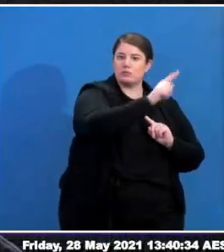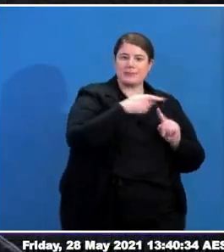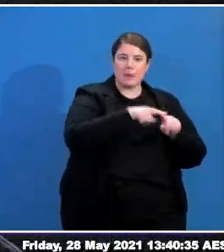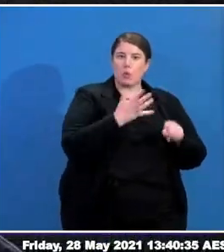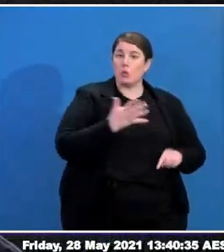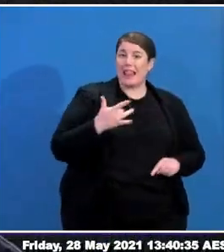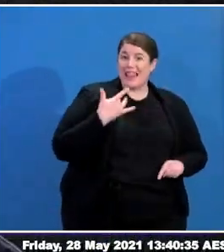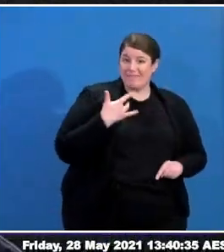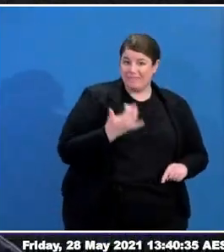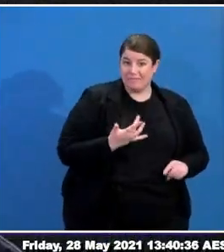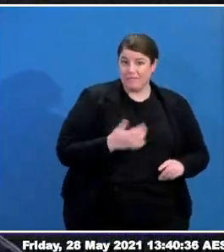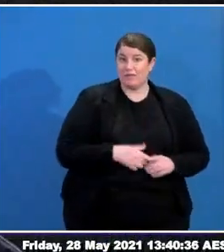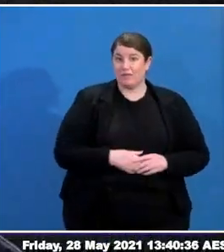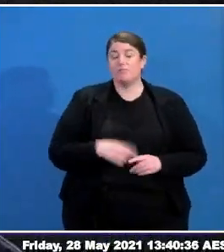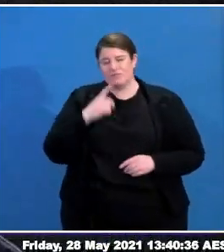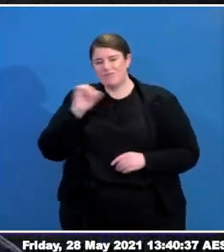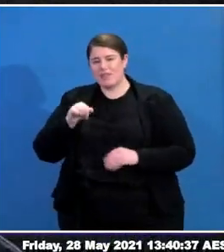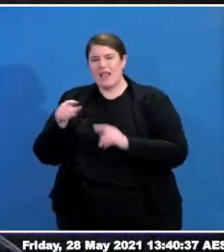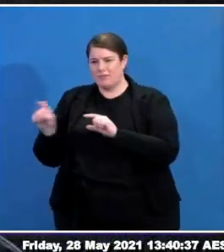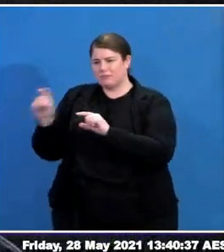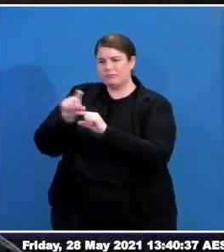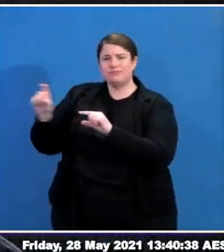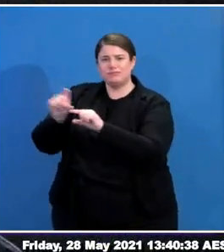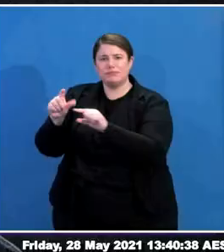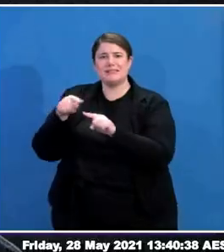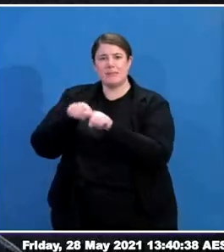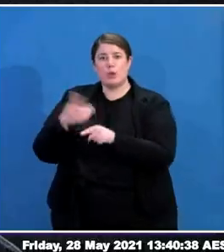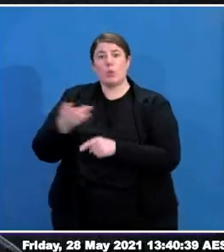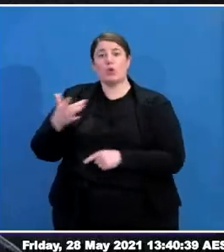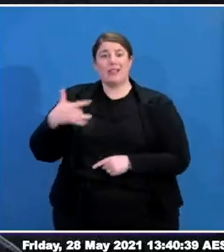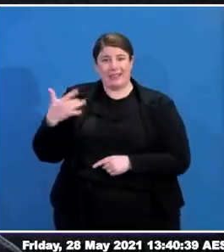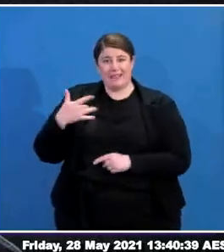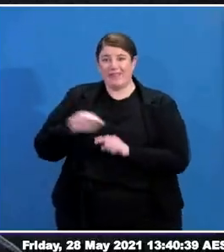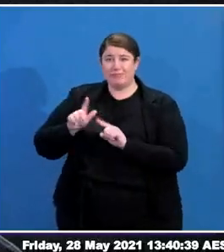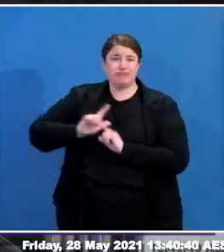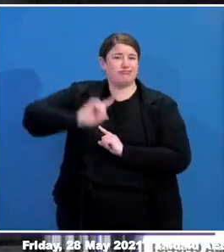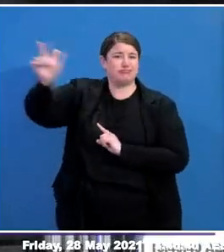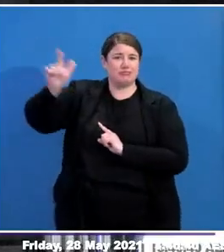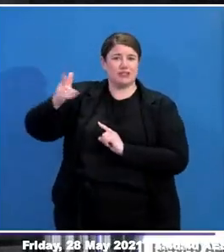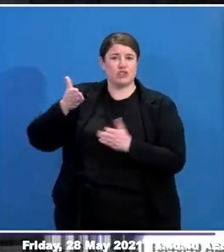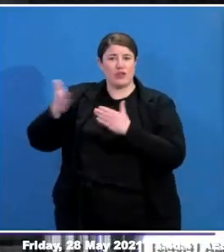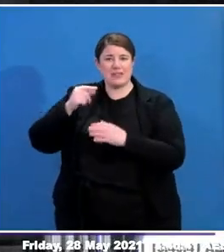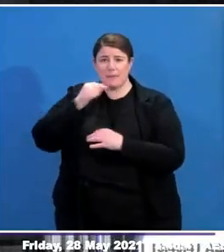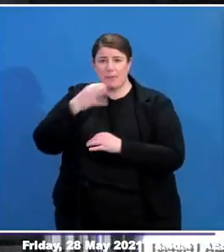MR McNAUGHTON: Yes, there are various loadings depending on remote and very remote as contained in the price guide.